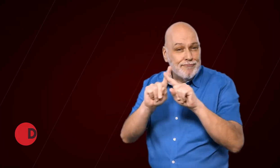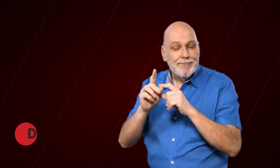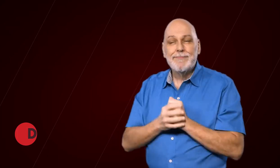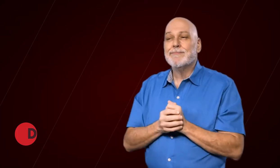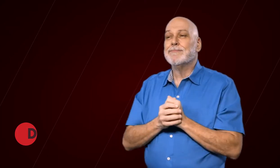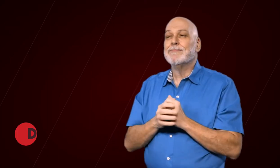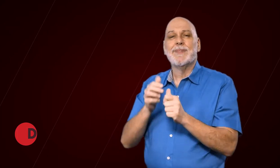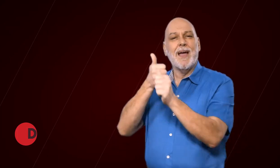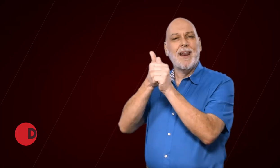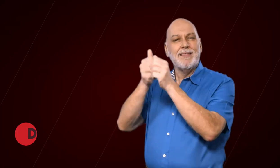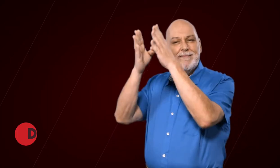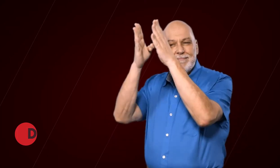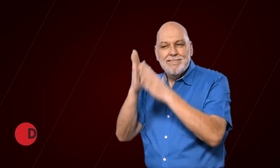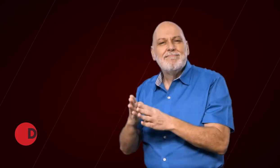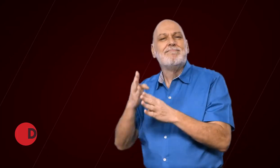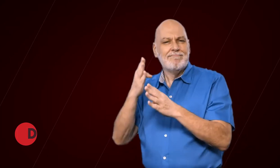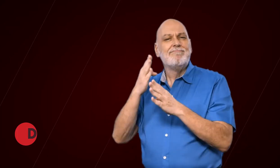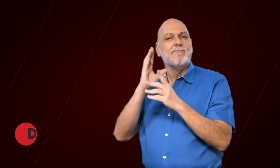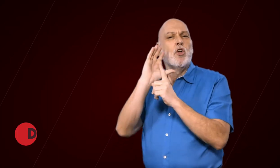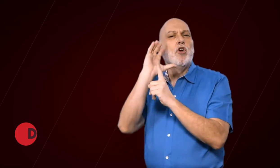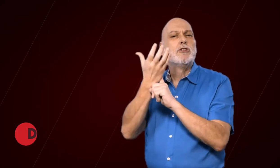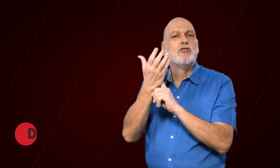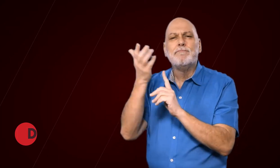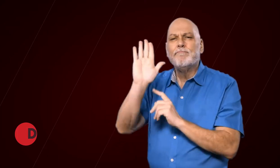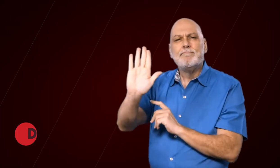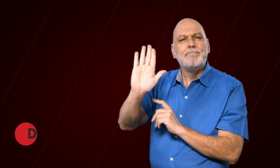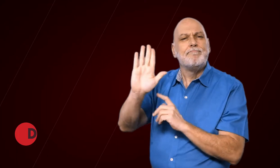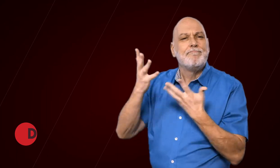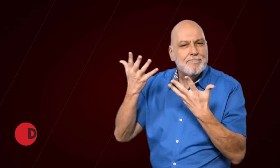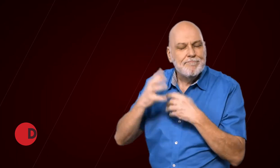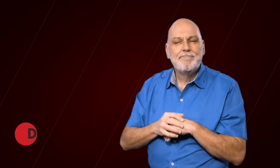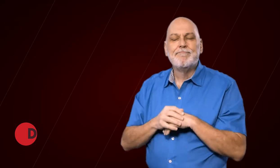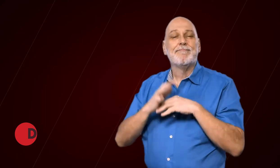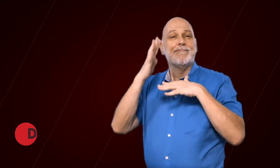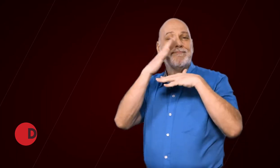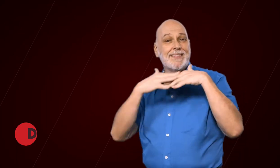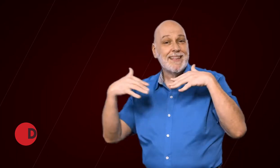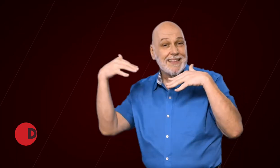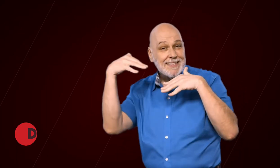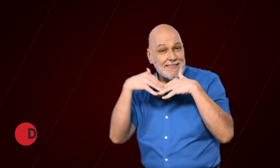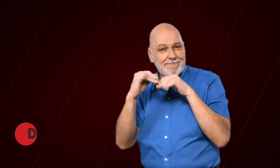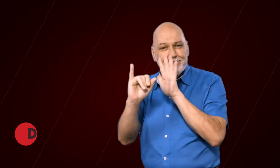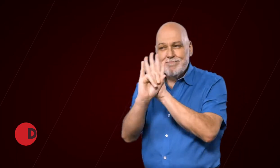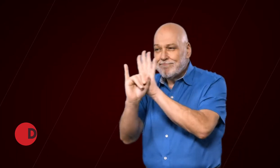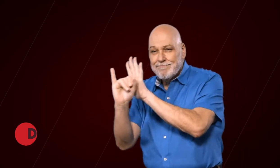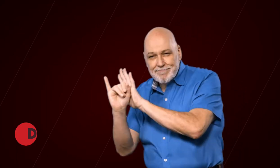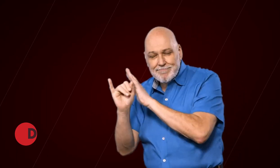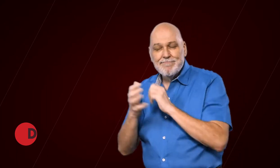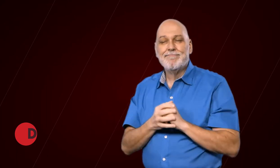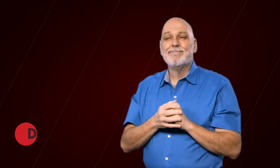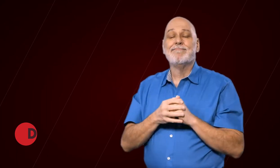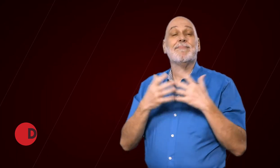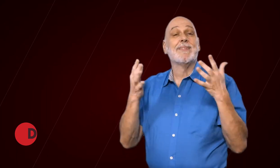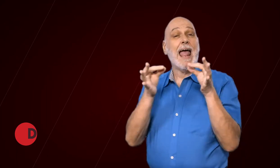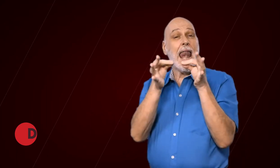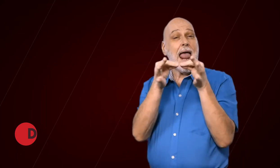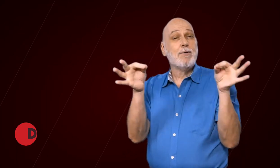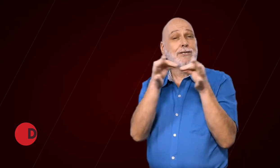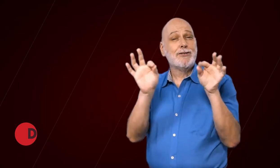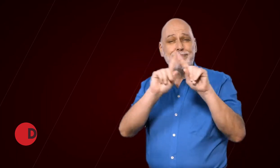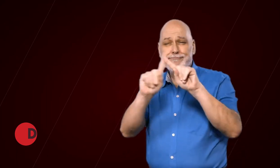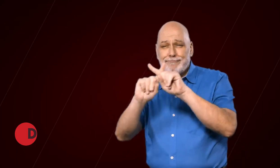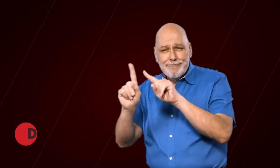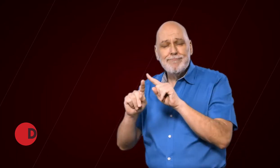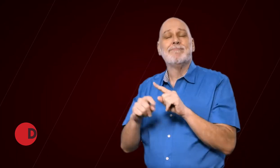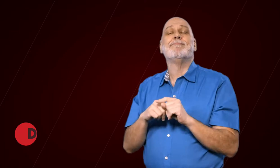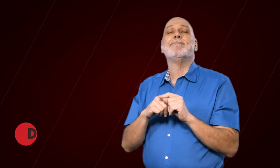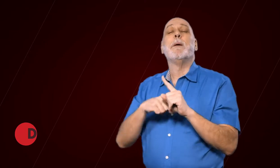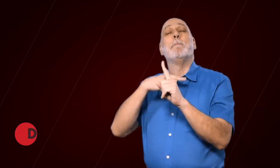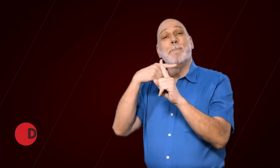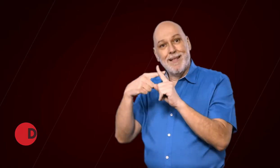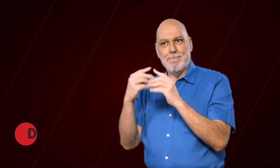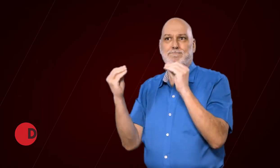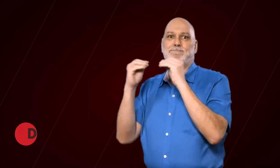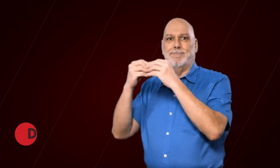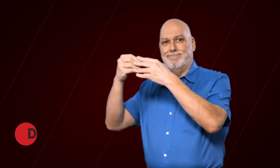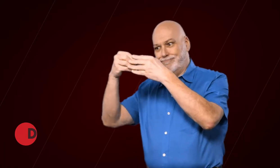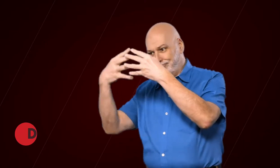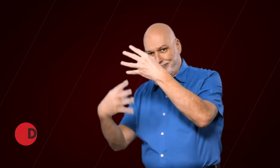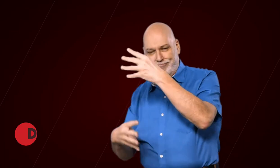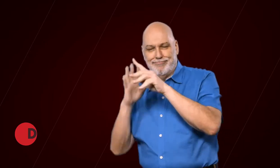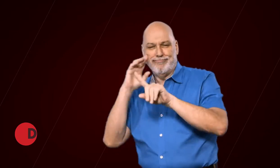Indigenous identity and languages, and more.